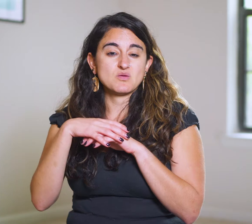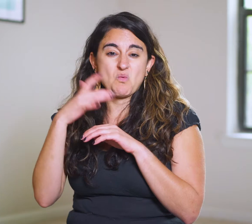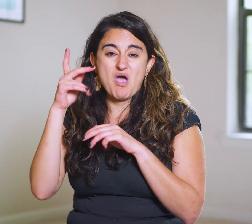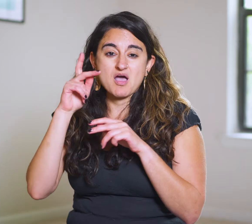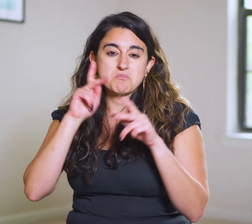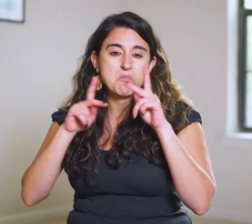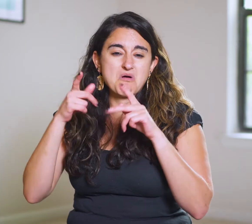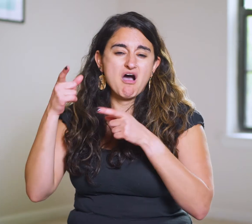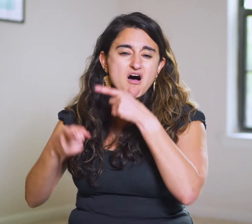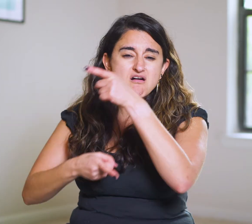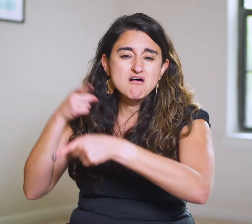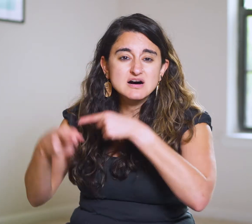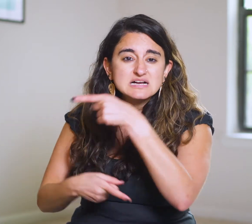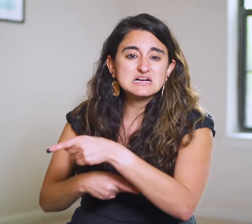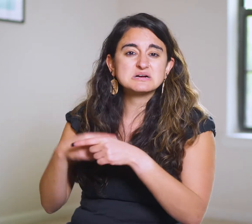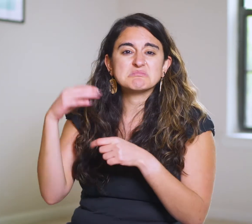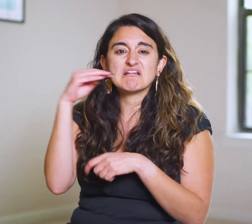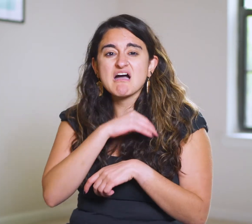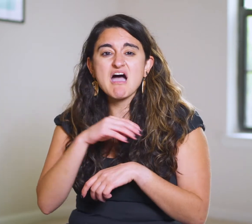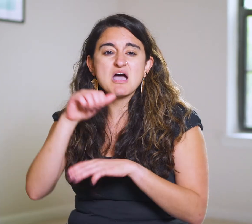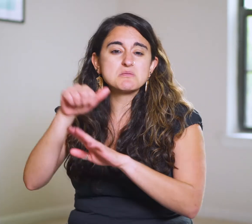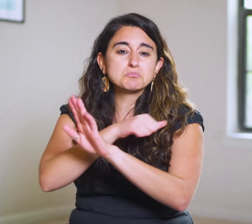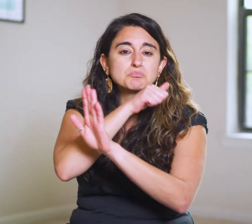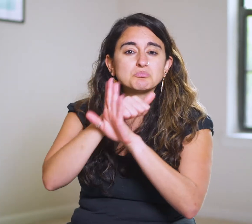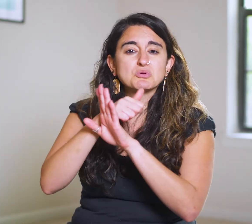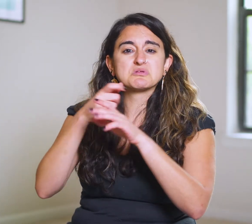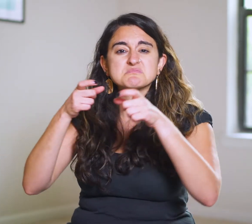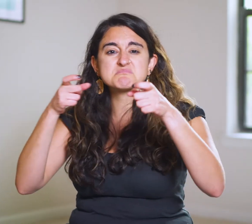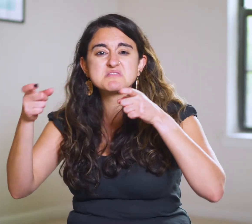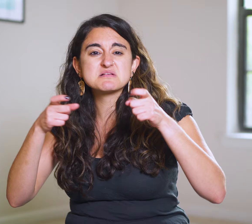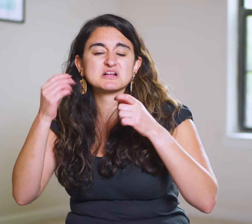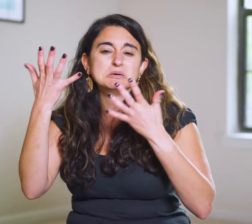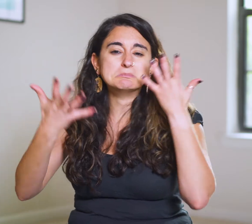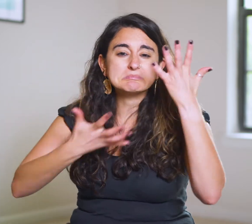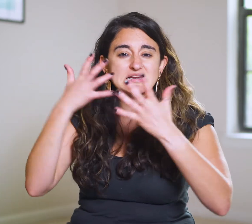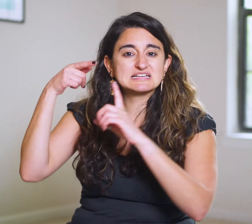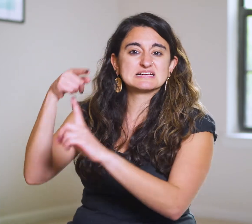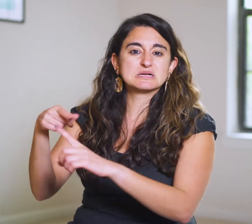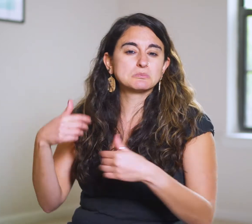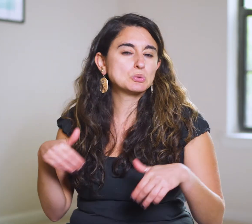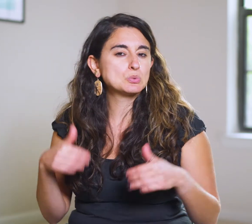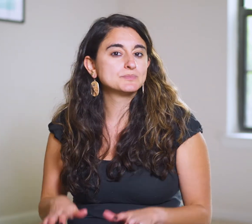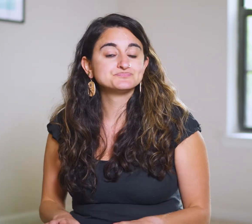He continues to suffer taunts, lies, betrayal, manipulation, and public humiliation.